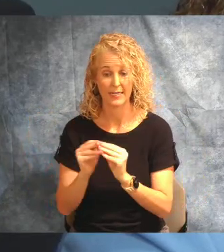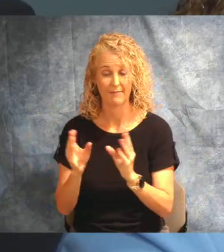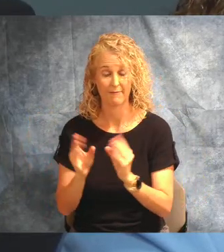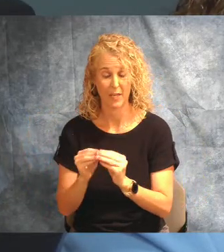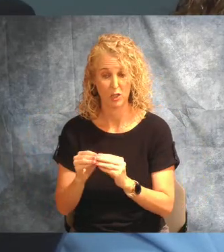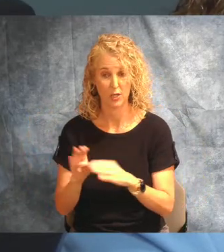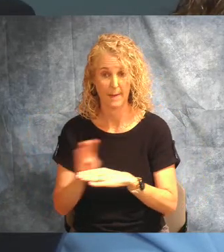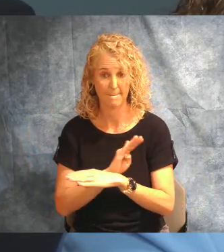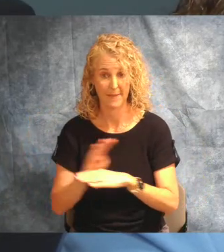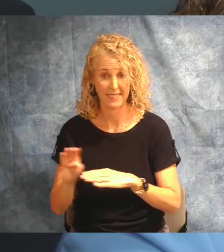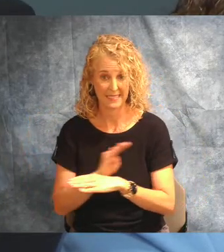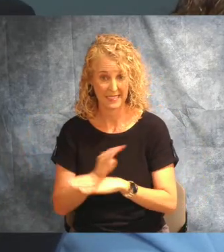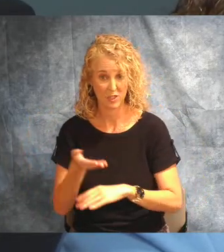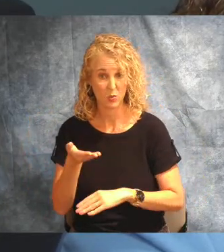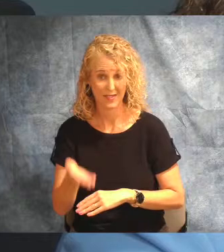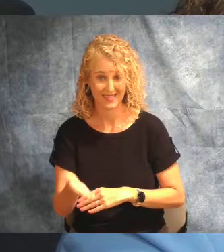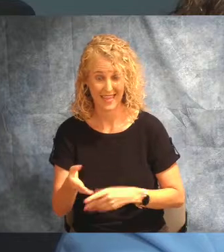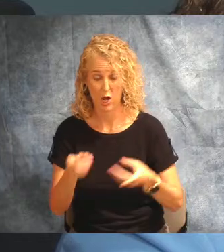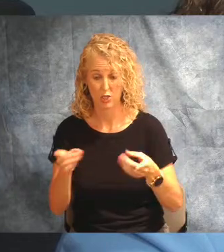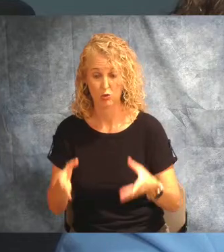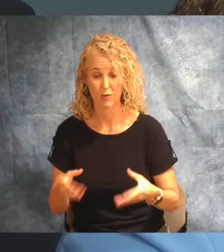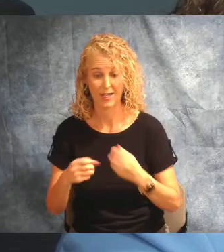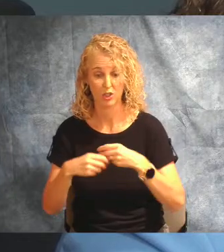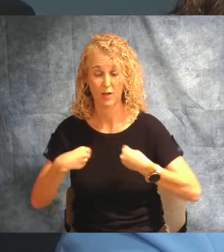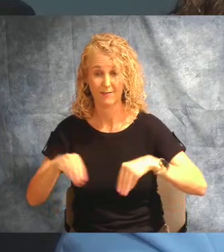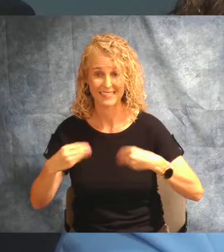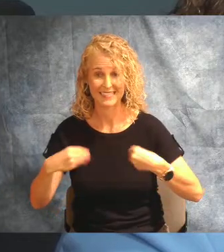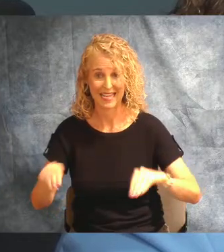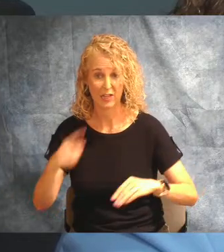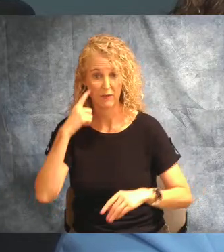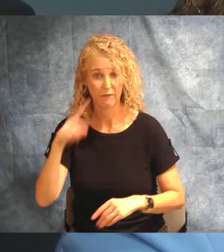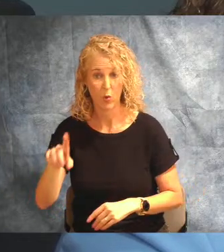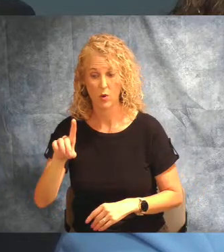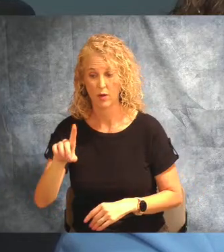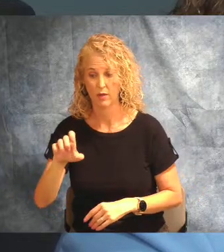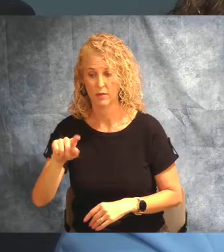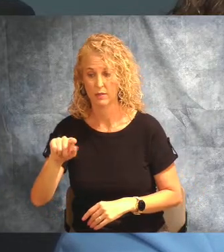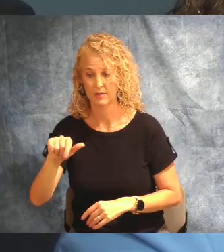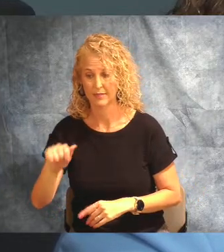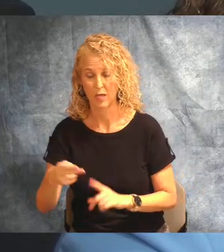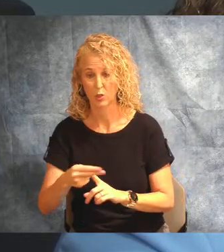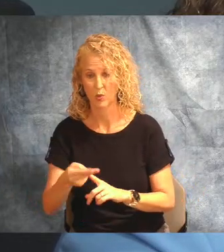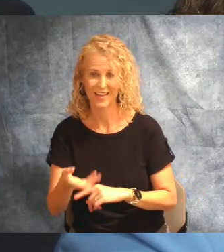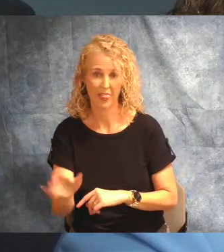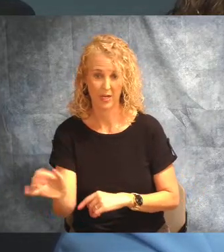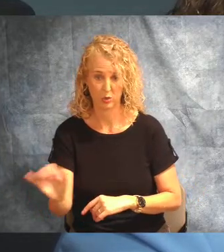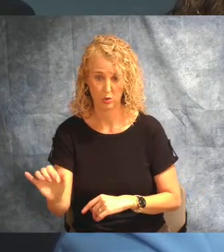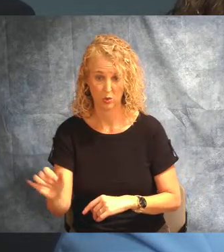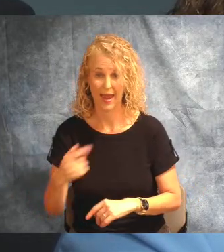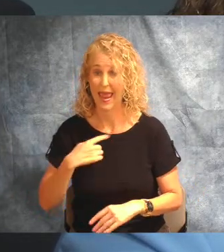and needed bey Director of sales at the Delta Hotel. So, uh, and I will be there and we'll